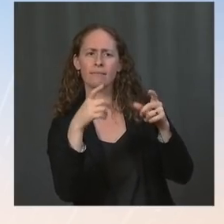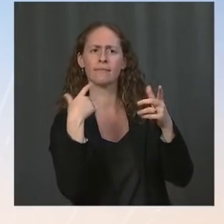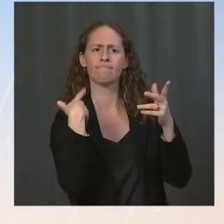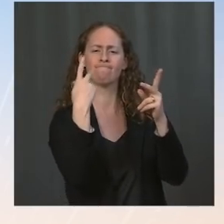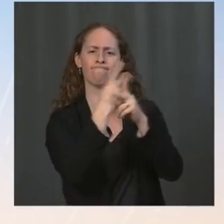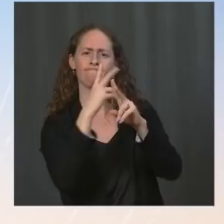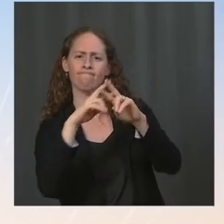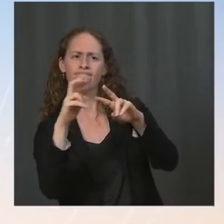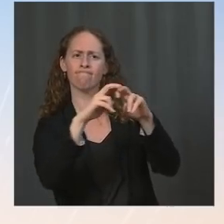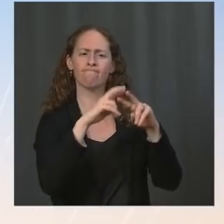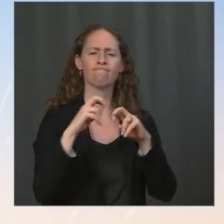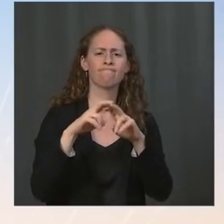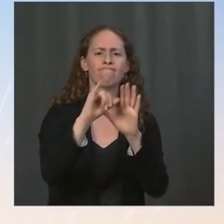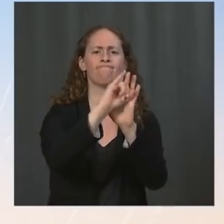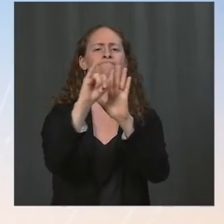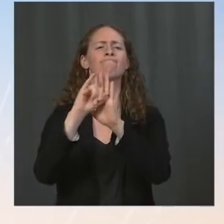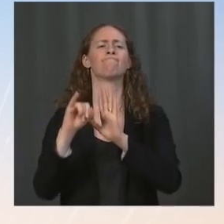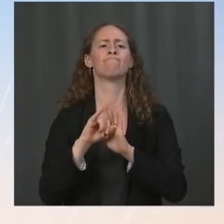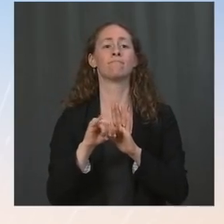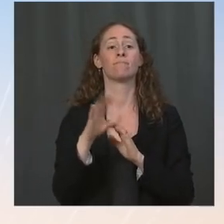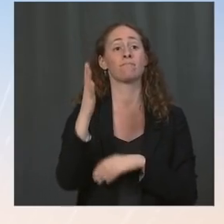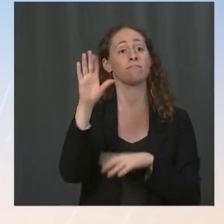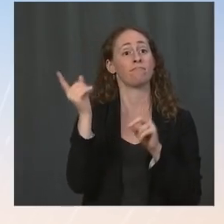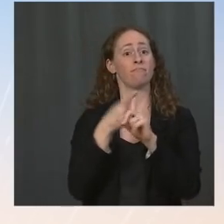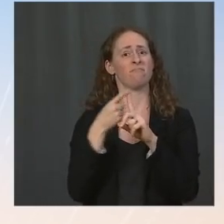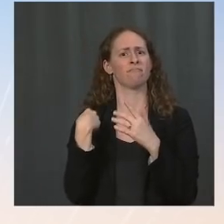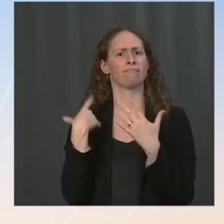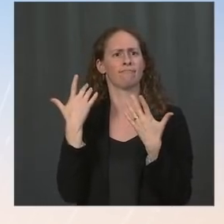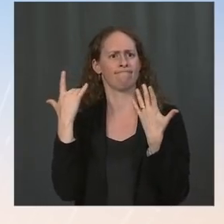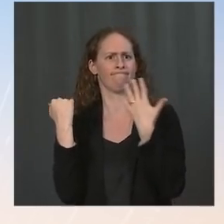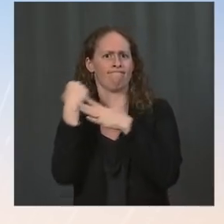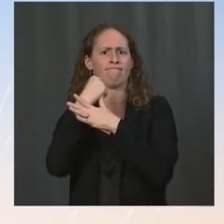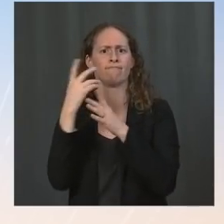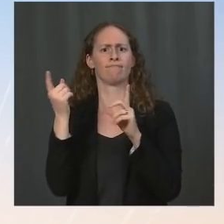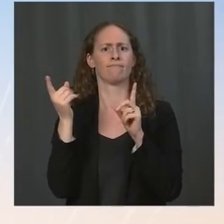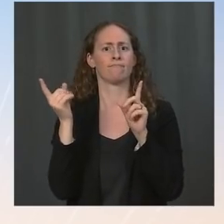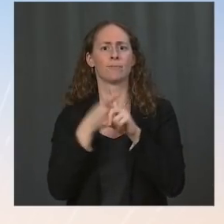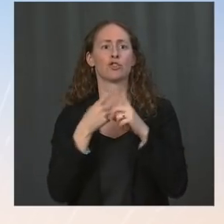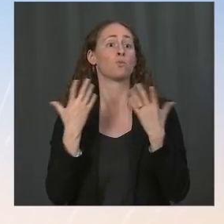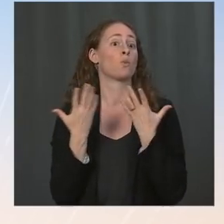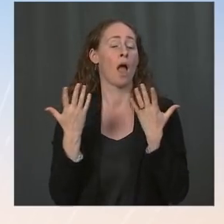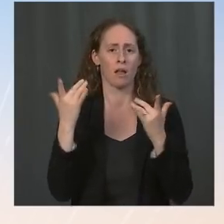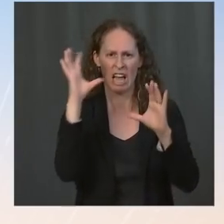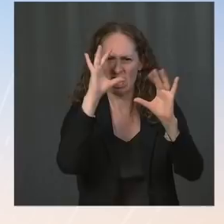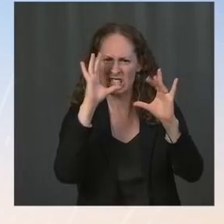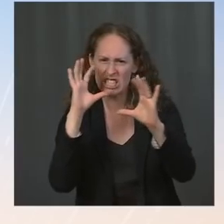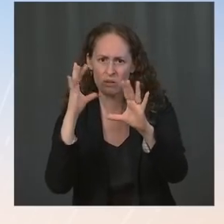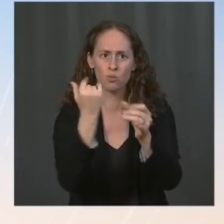on the following immediate priorities: search and rescue operations and medical evacuations for those in distress;